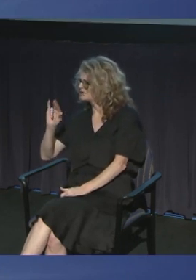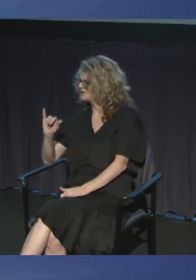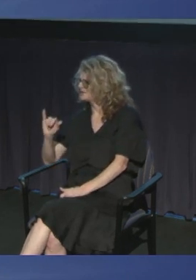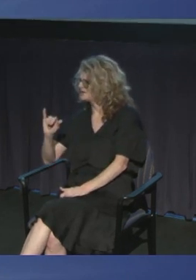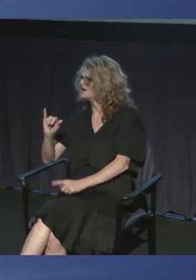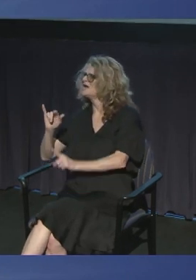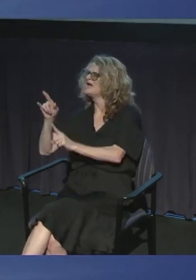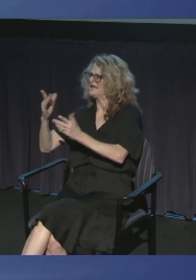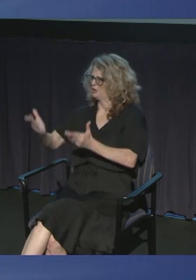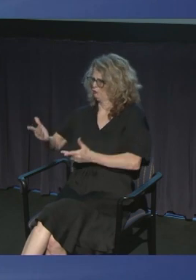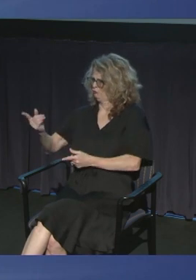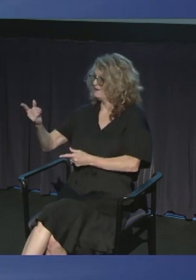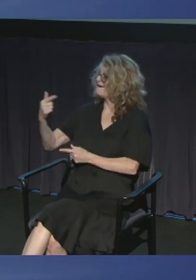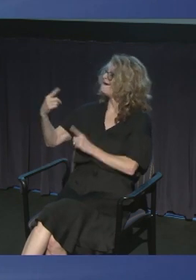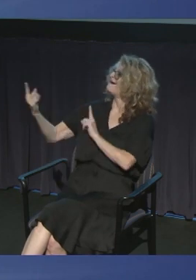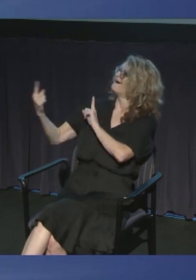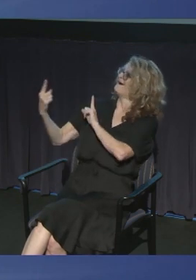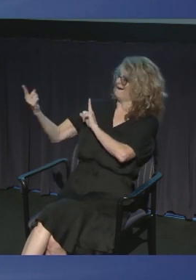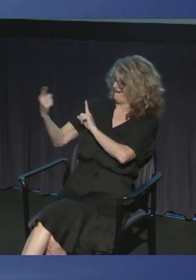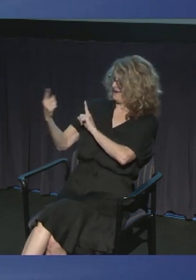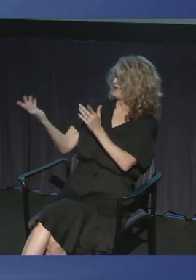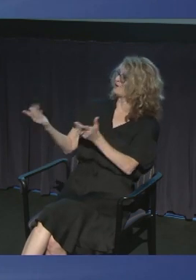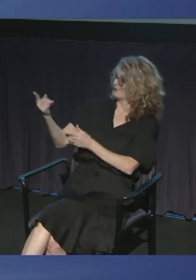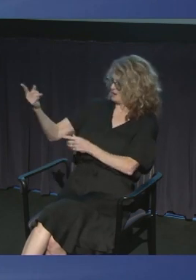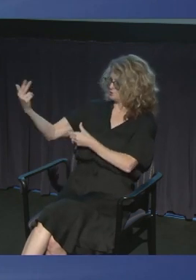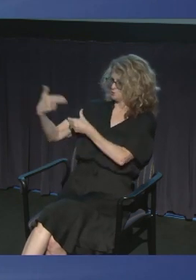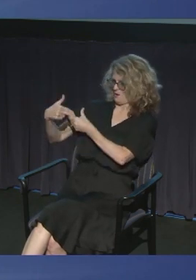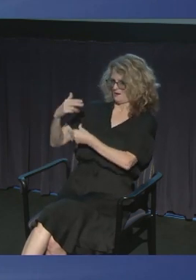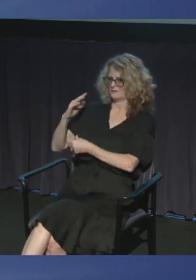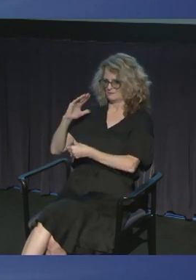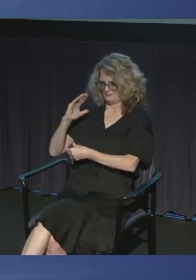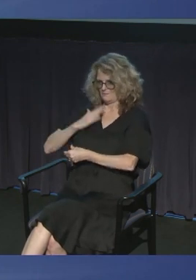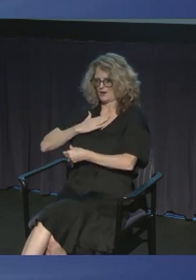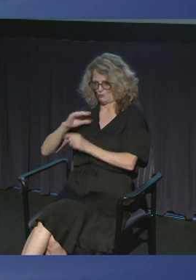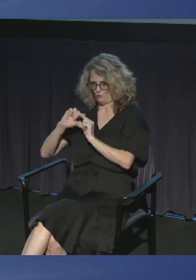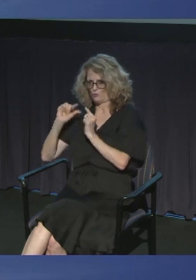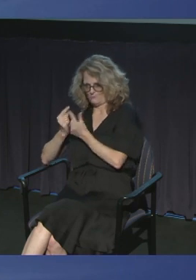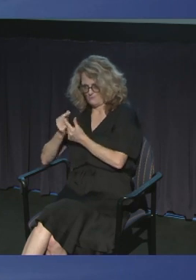RESEARCH EXPERIENCE AND SHE WAS SO NICE TO JOIN MY GROUP, WHICH